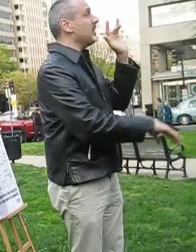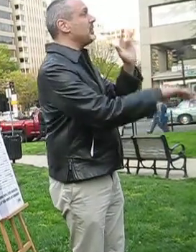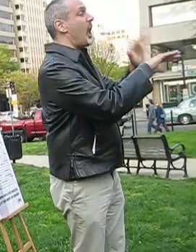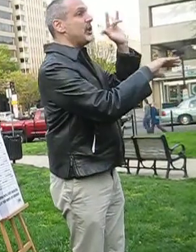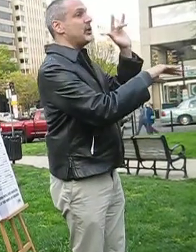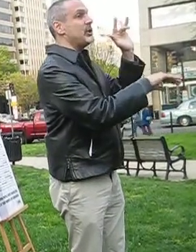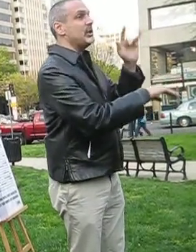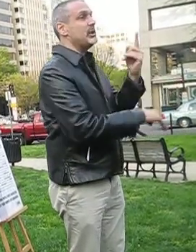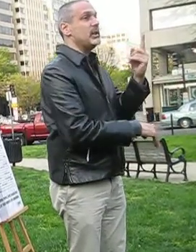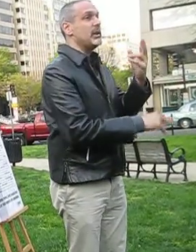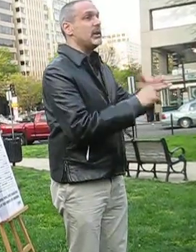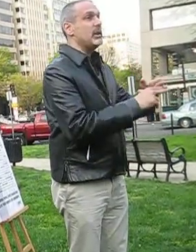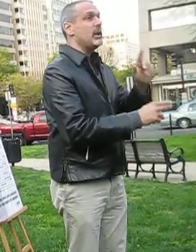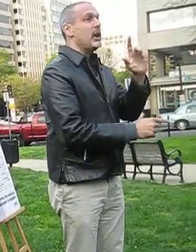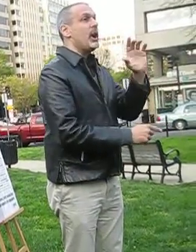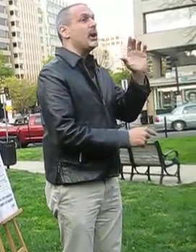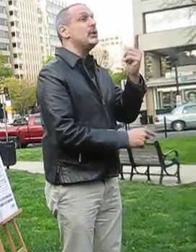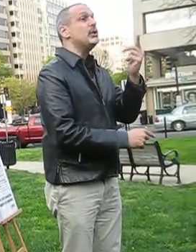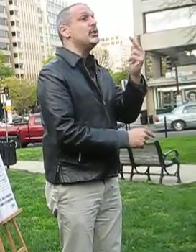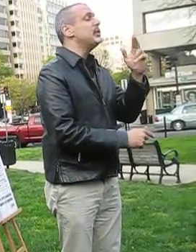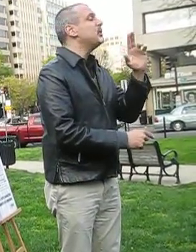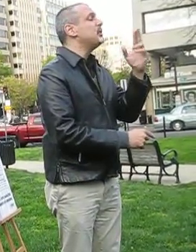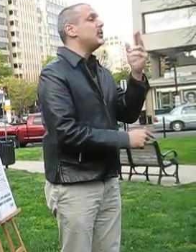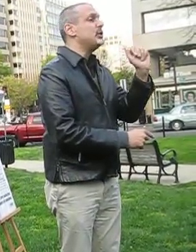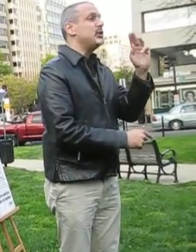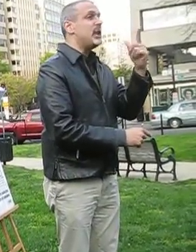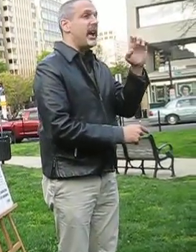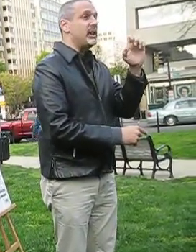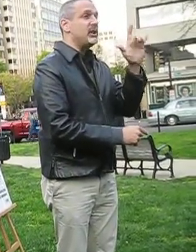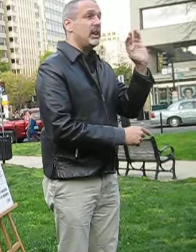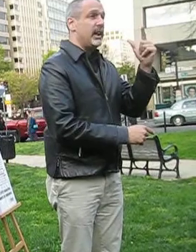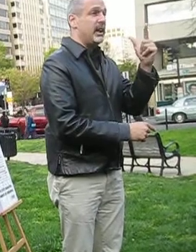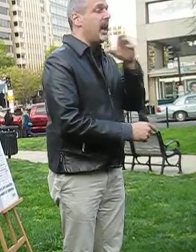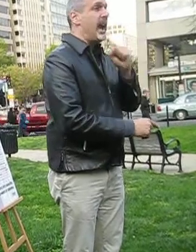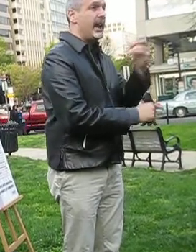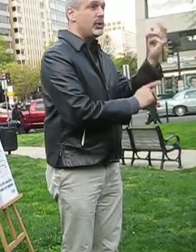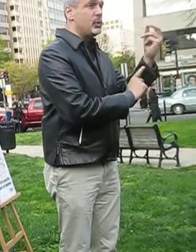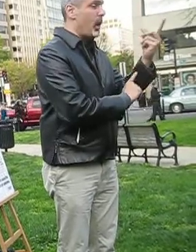It was twelve years old, and from its eyes and the fact that it had all of its senses,